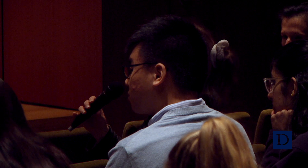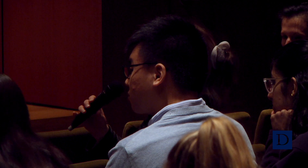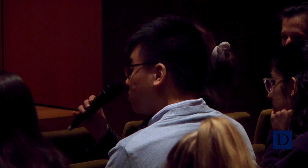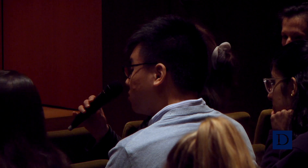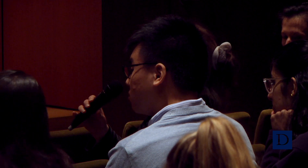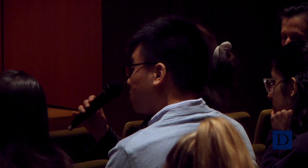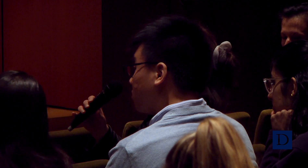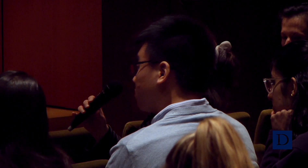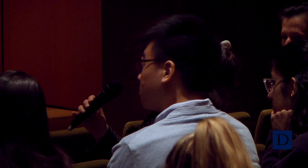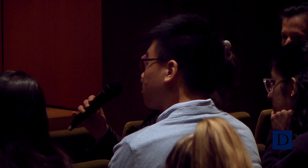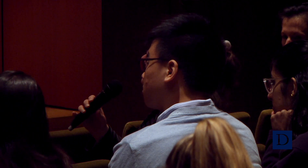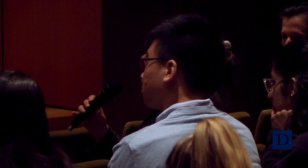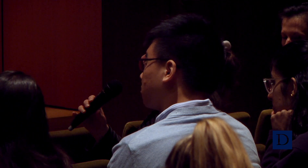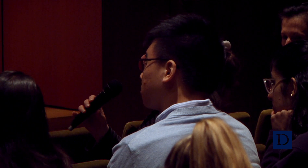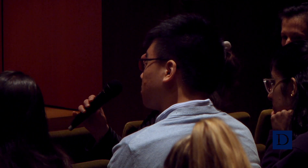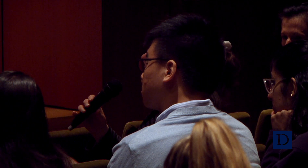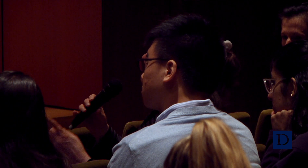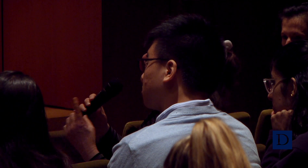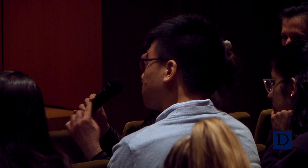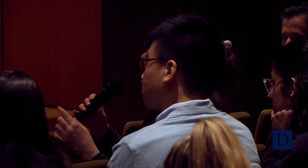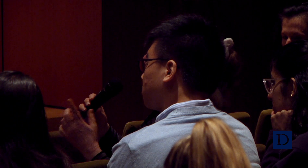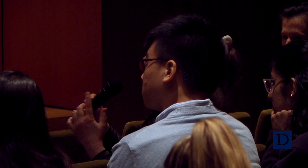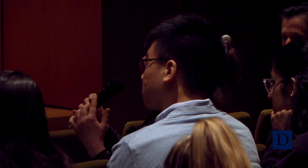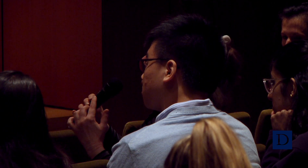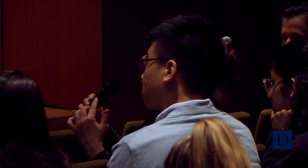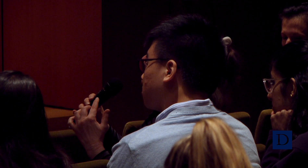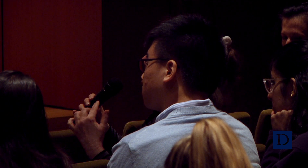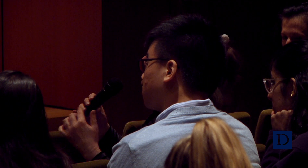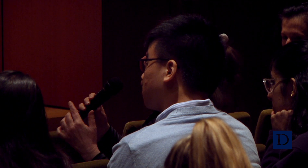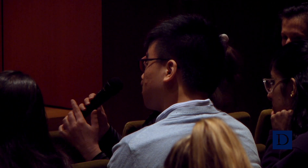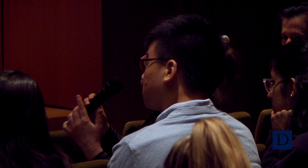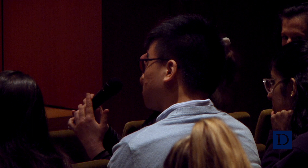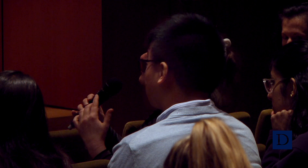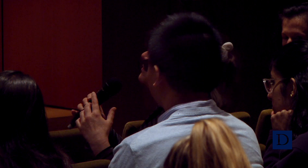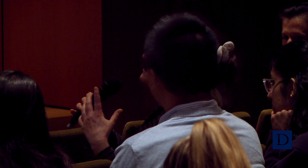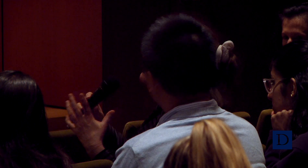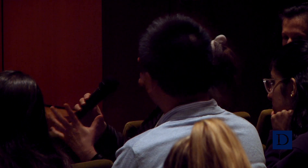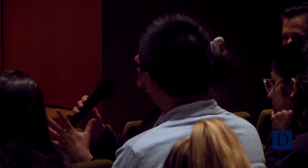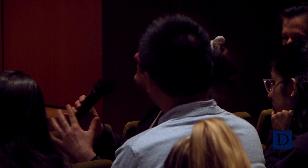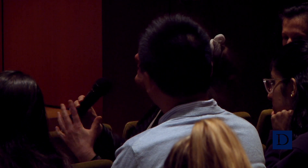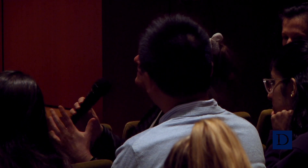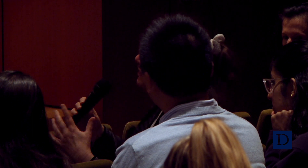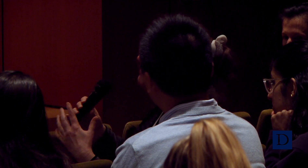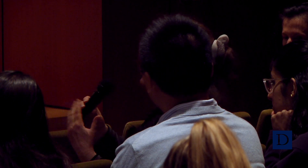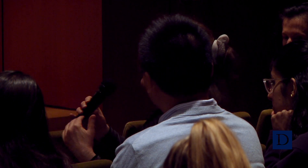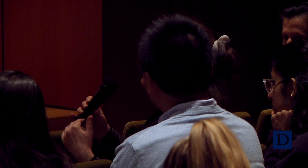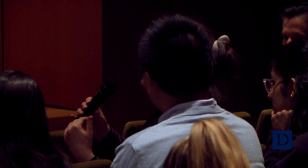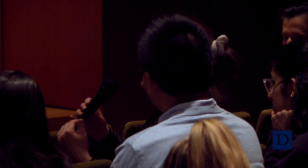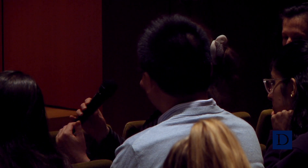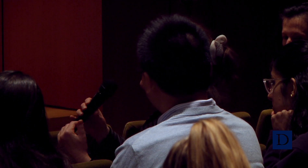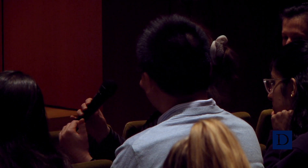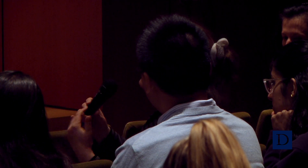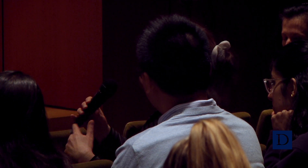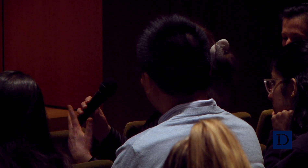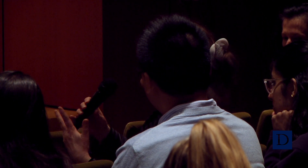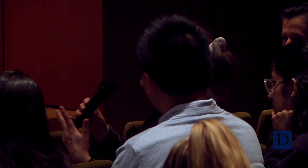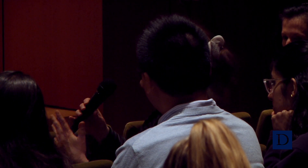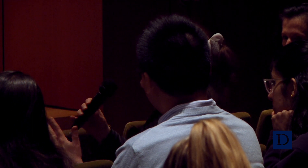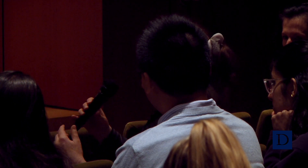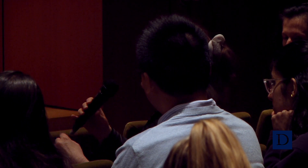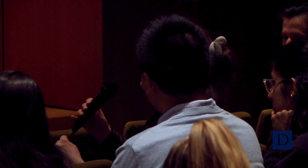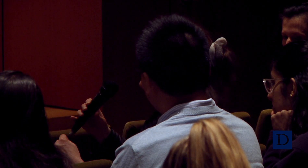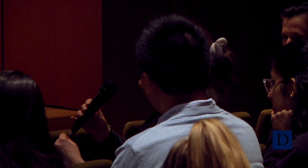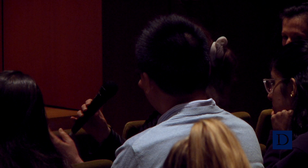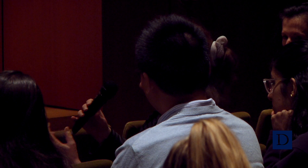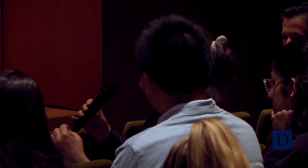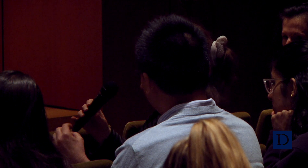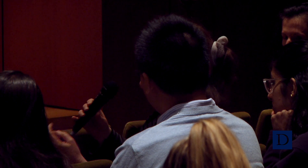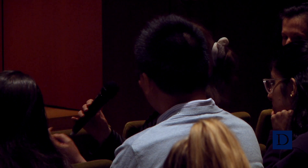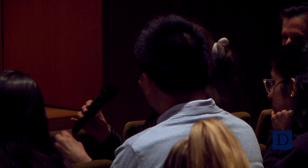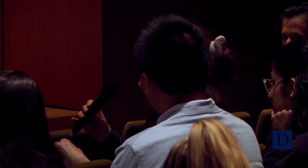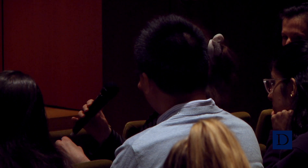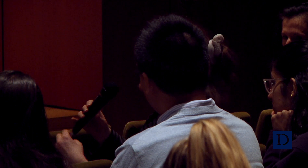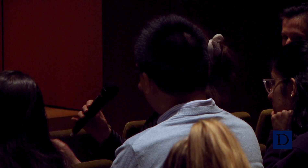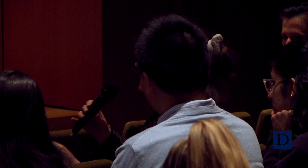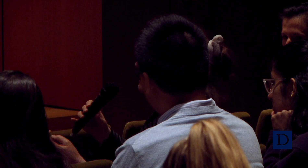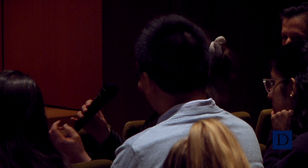But could you talk about the politics of whether, particularly in film, the disabled character should be disabled or not?